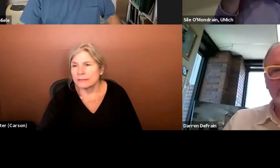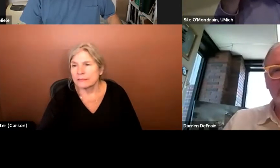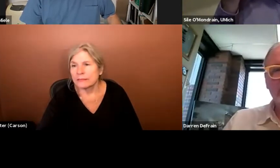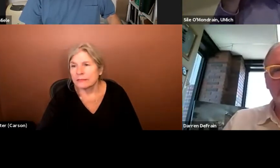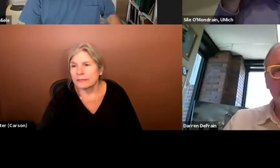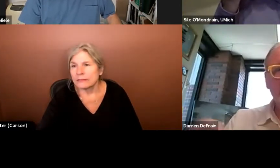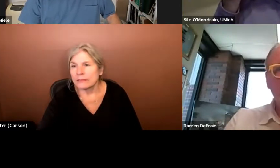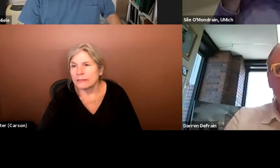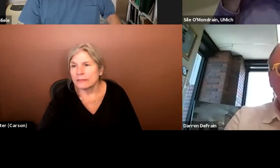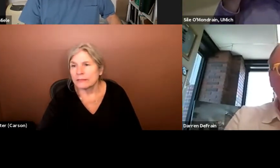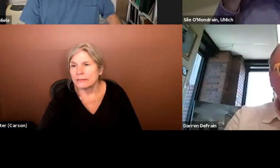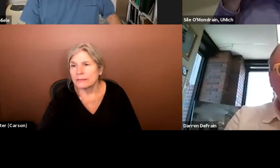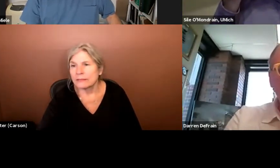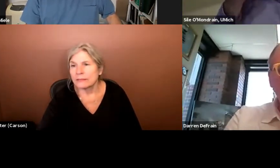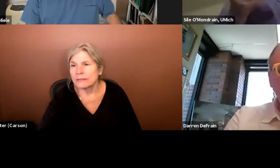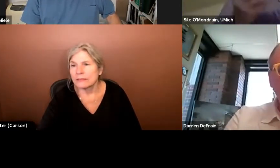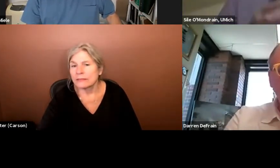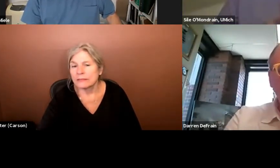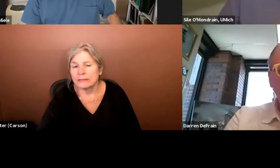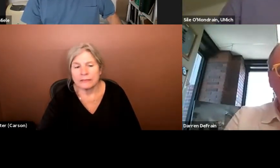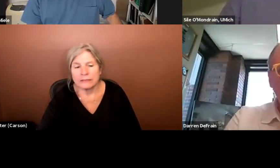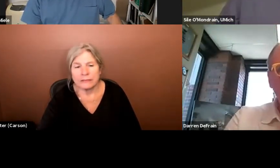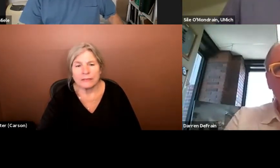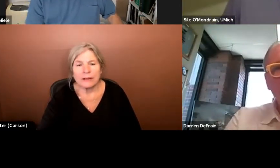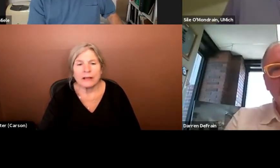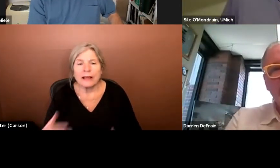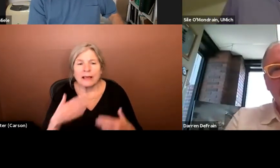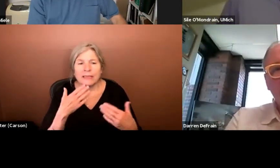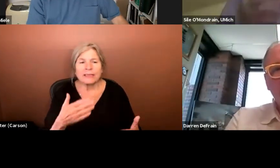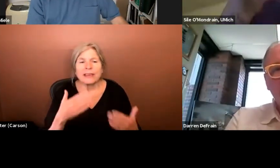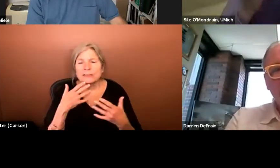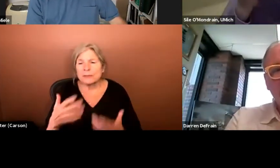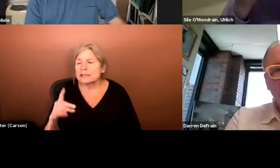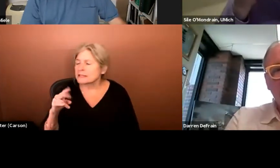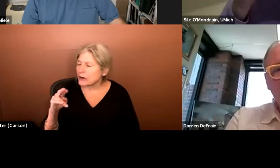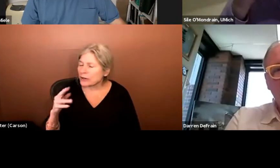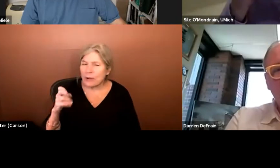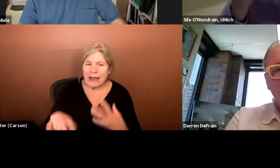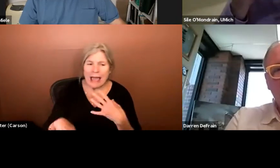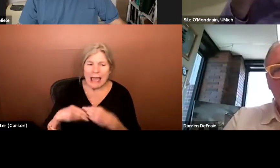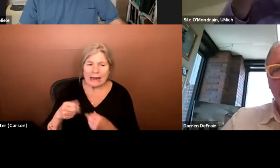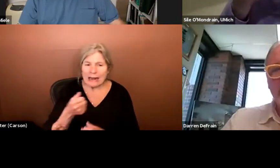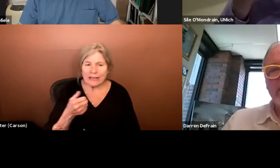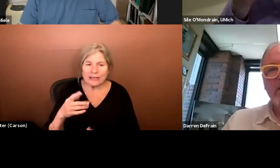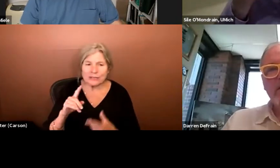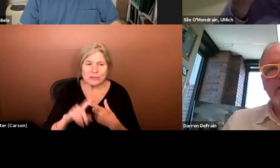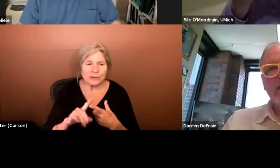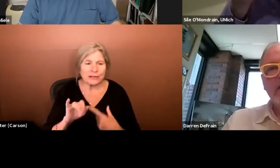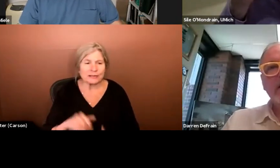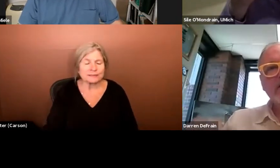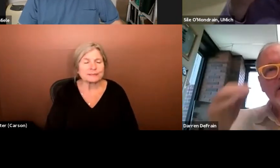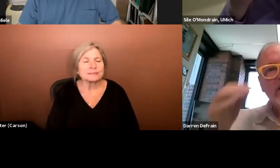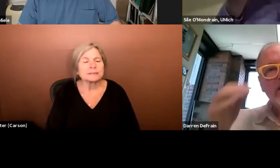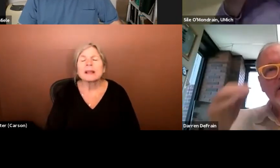: Thanks so much. Darren, do you want to add anything to this? Darren DeFrain: We also